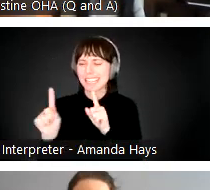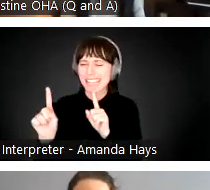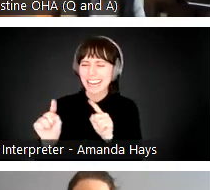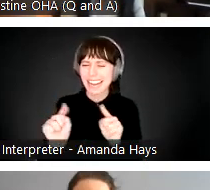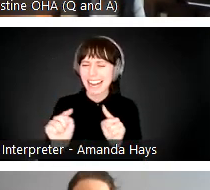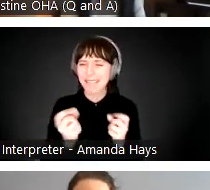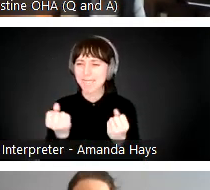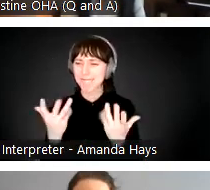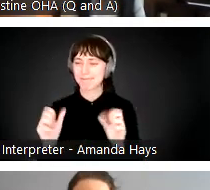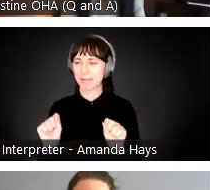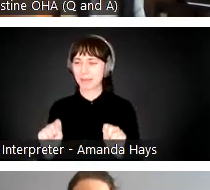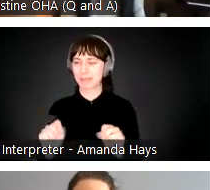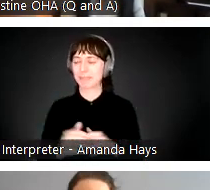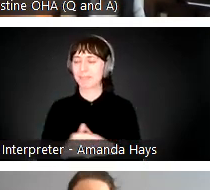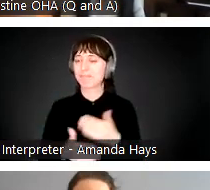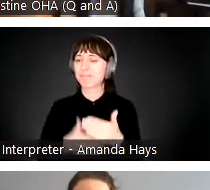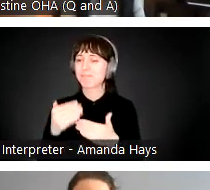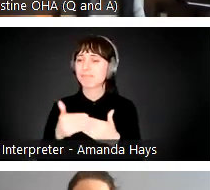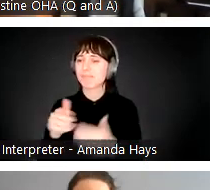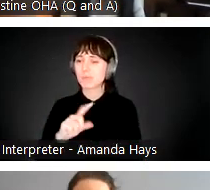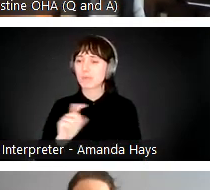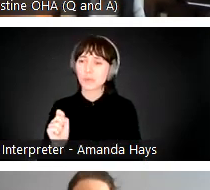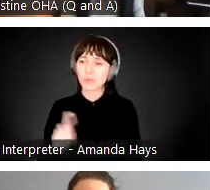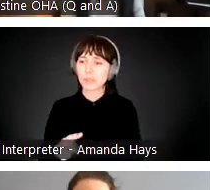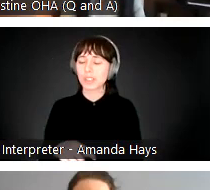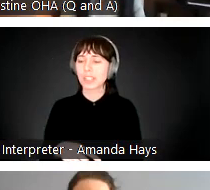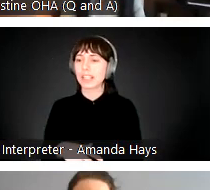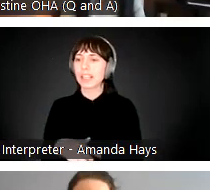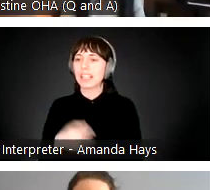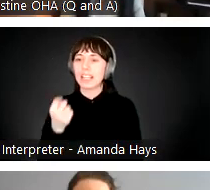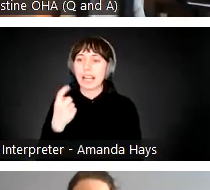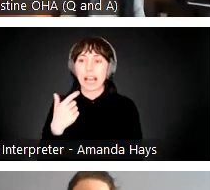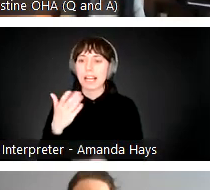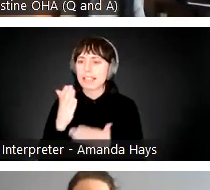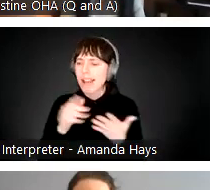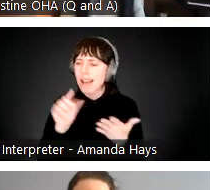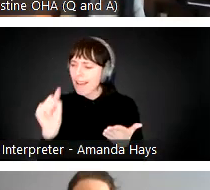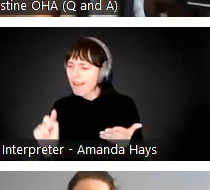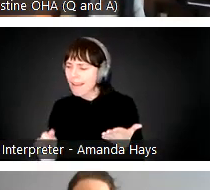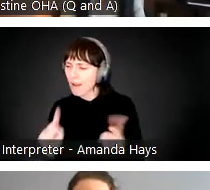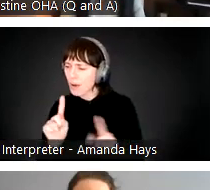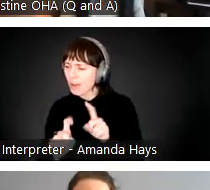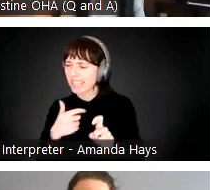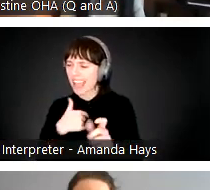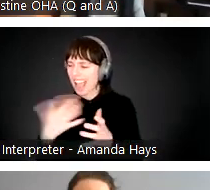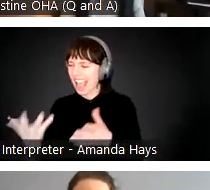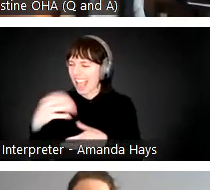So the next question, I'm going to try to capture a number of questions that have come in